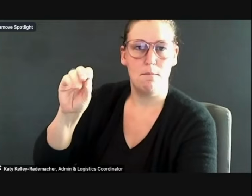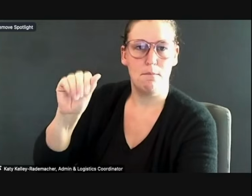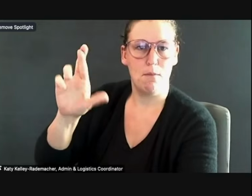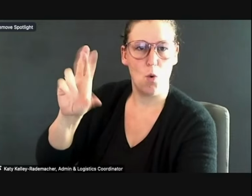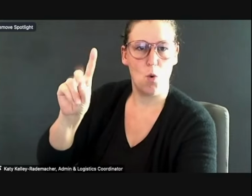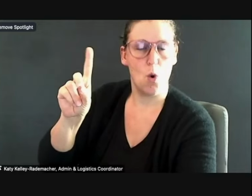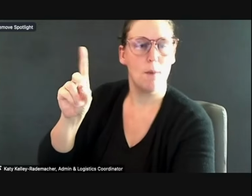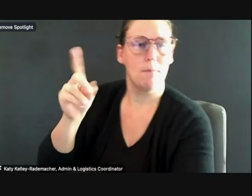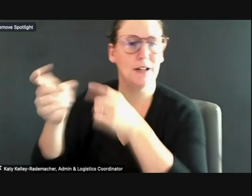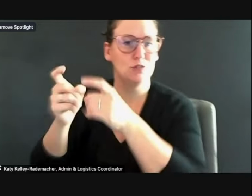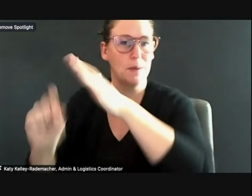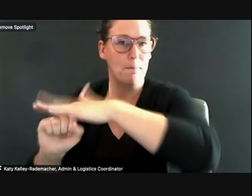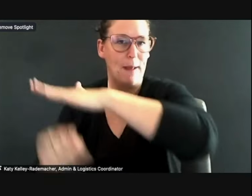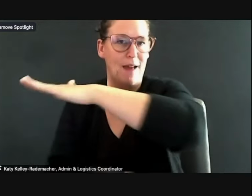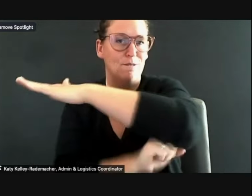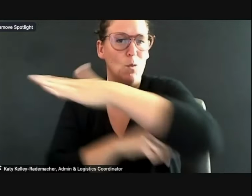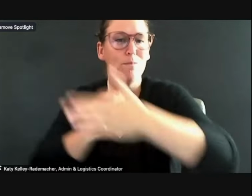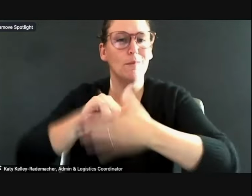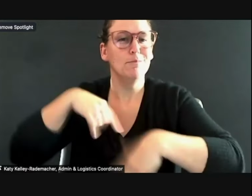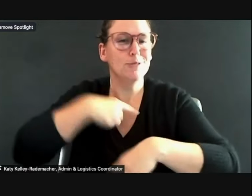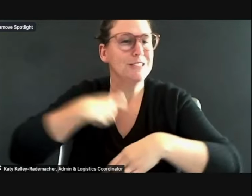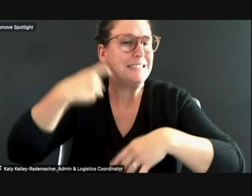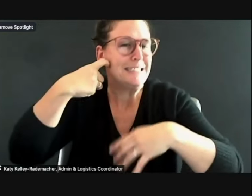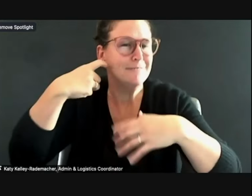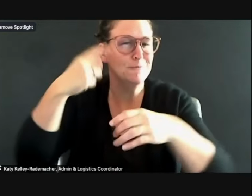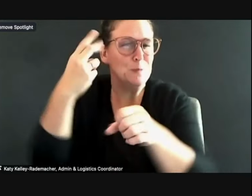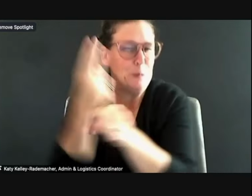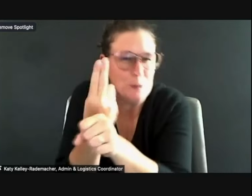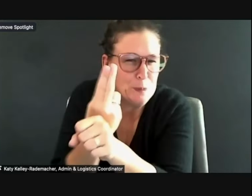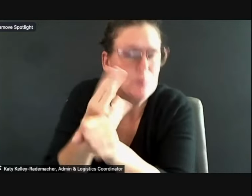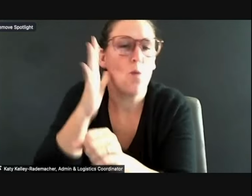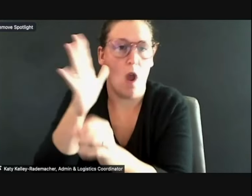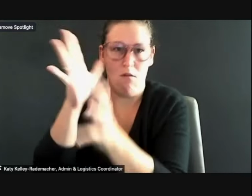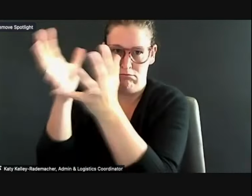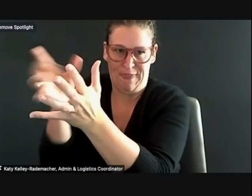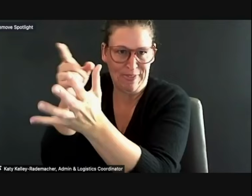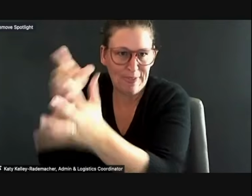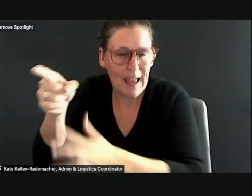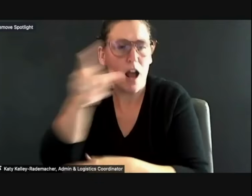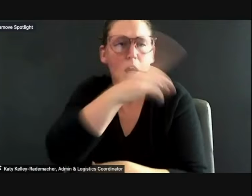the platform that we recently started using.